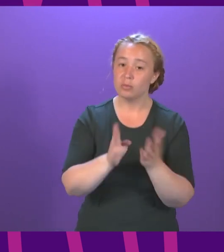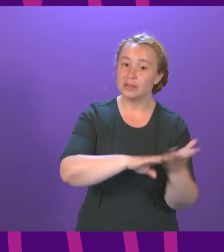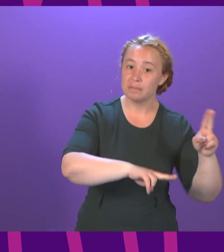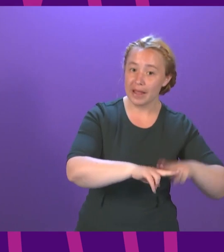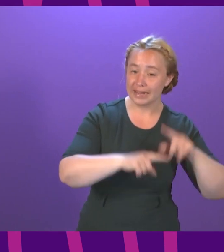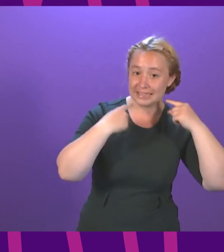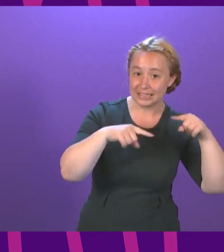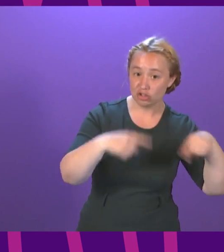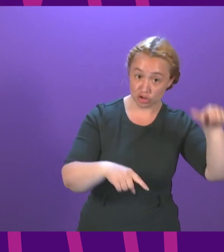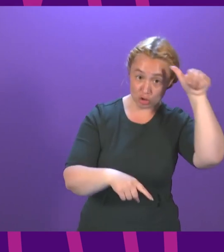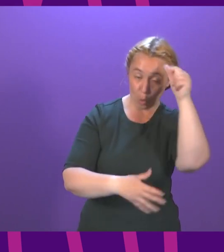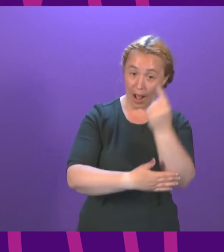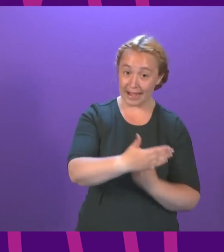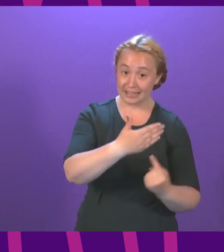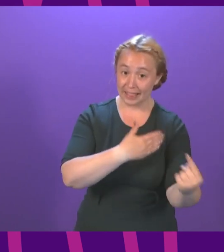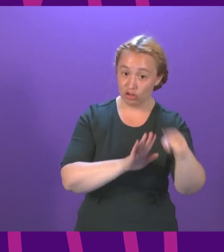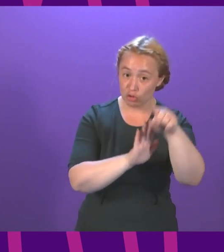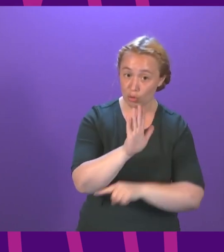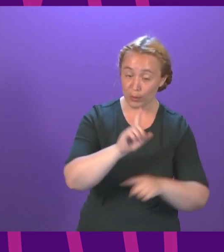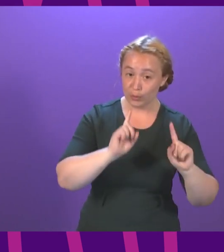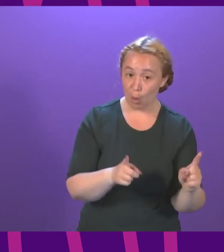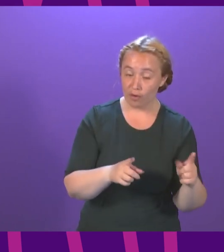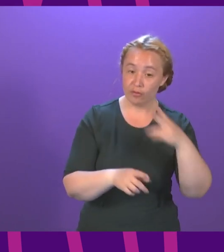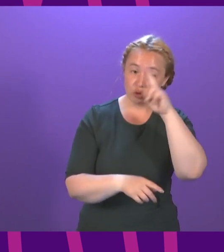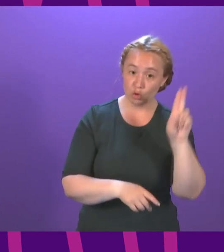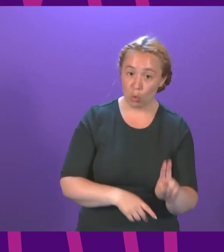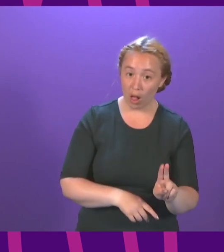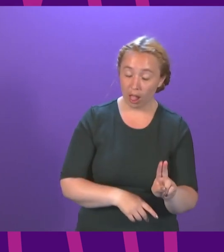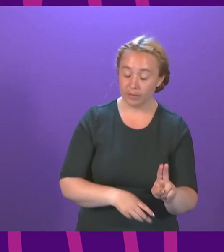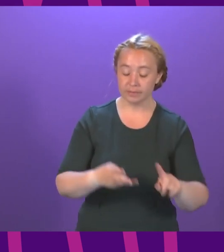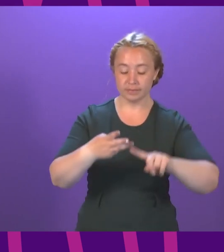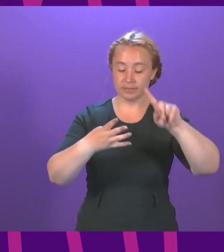whether self-isolation rules will continue in schools? Will the First Minister finally agree